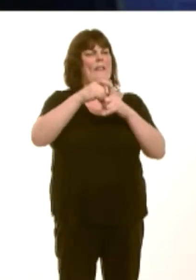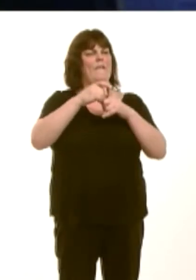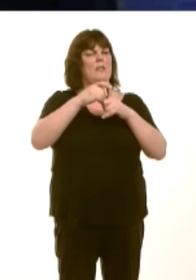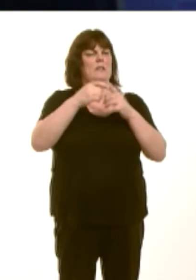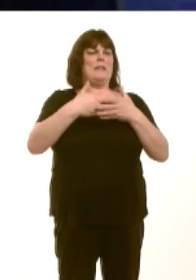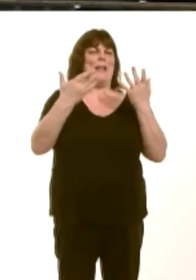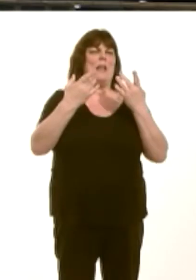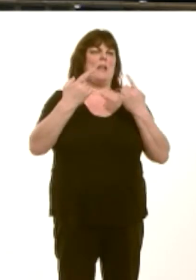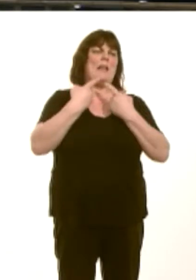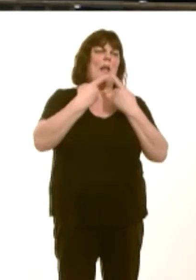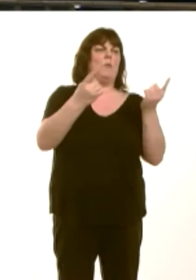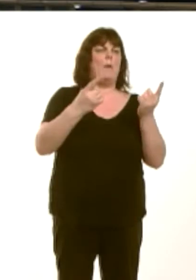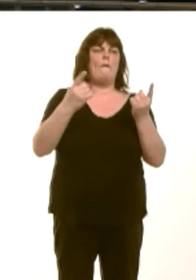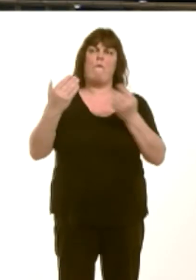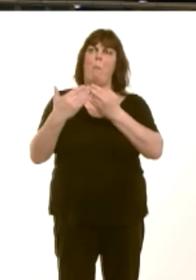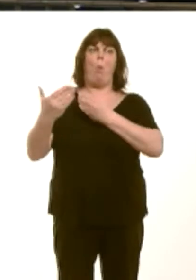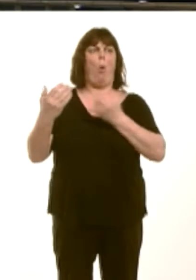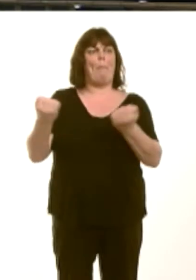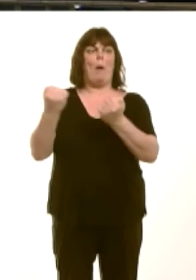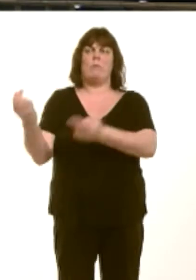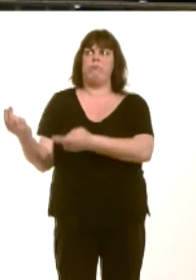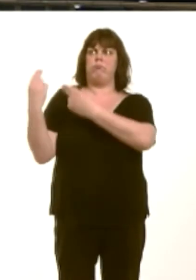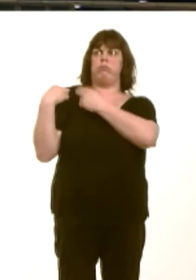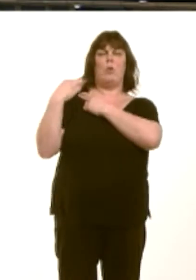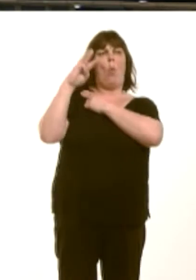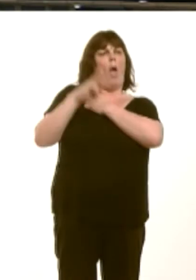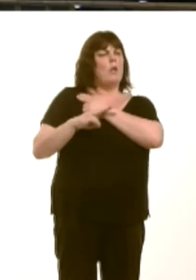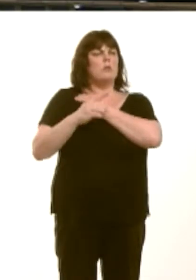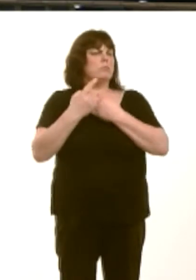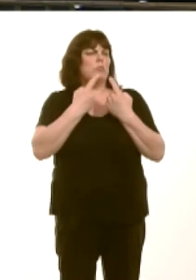OAQ(4)2169(FM) Carwyn Jones: Yes. I made a statement on this last week in the Assembly.